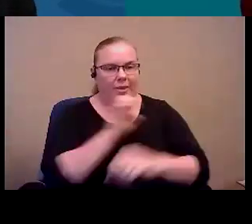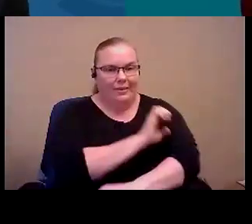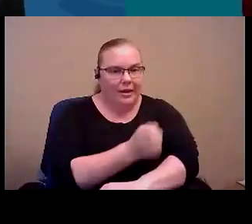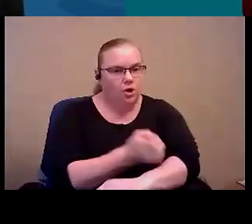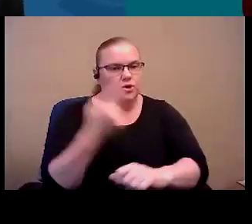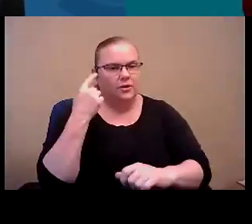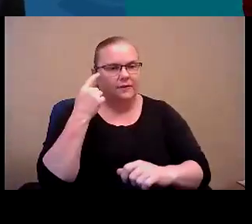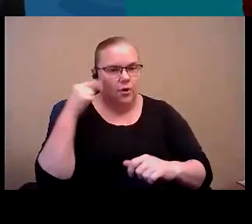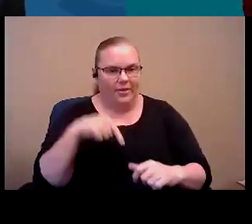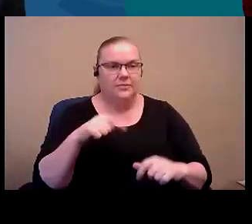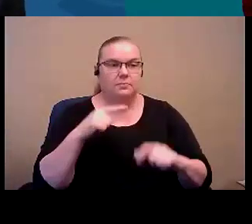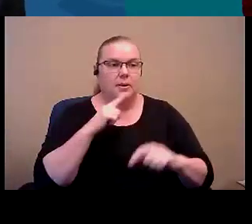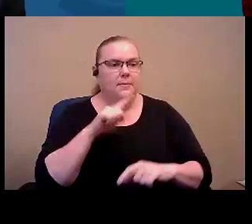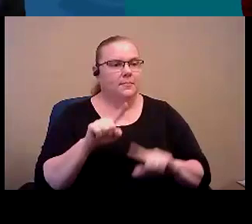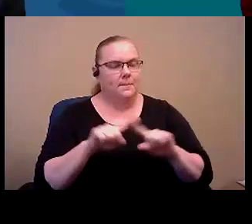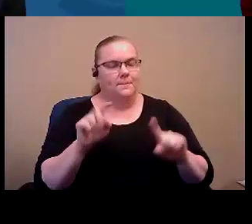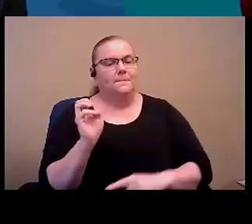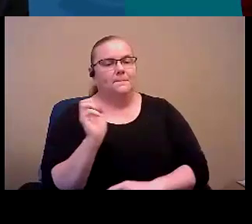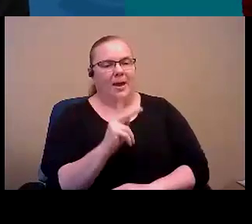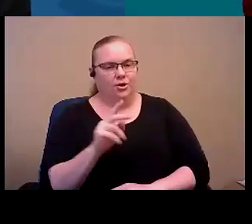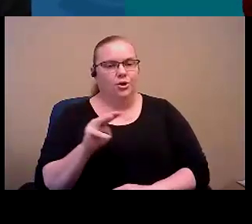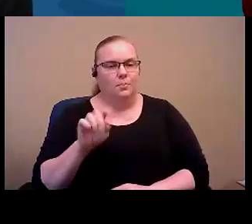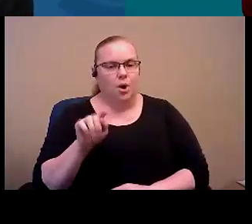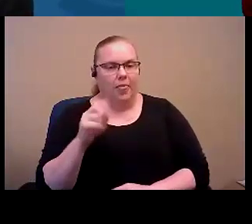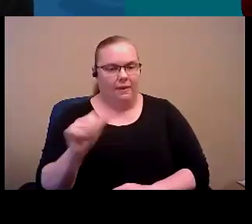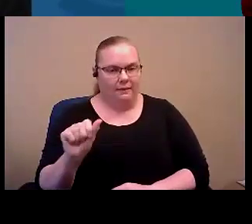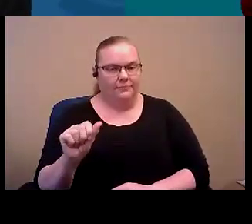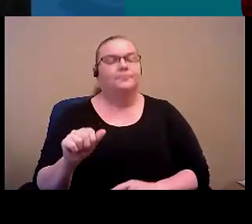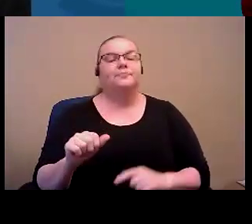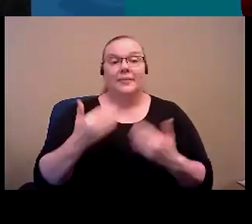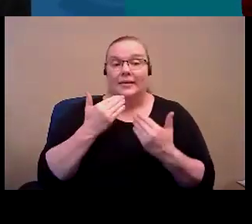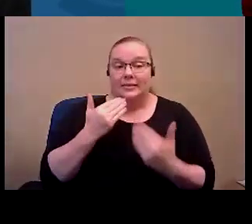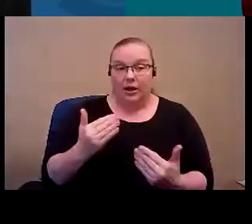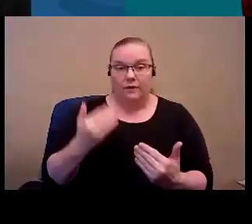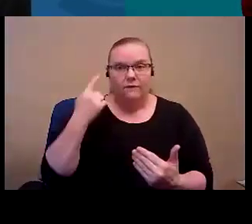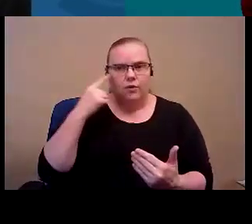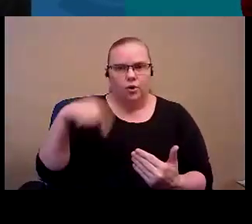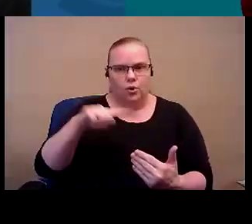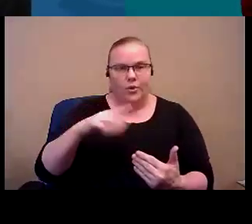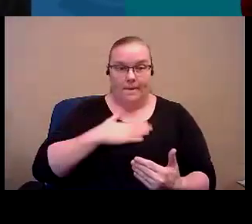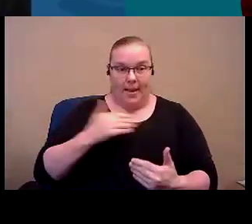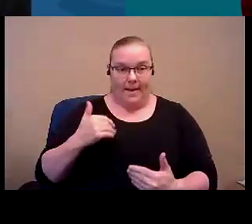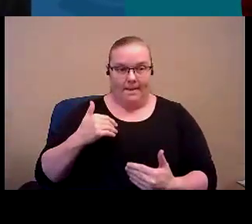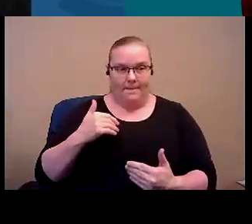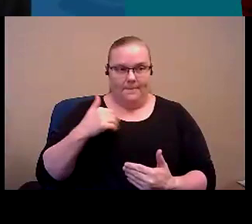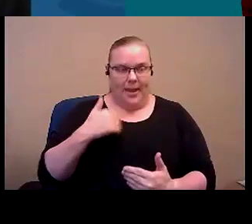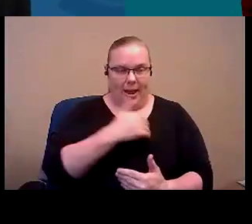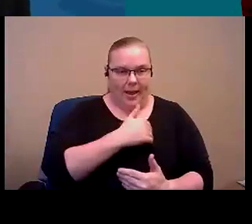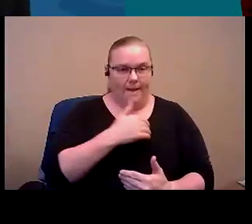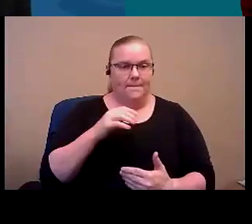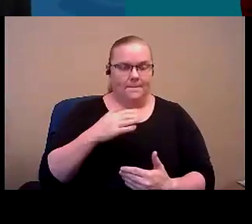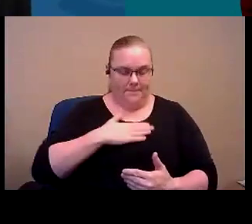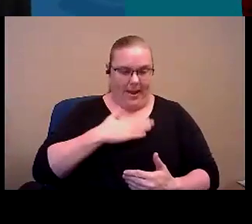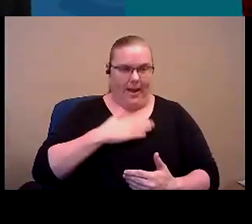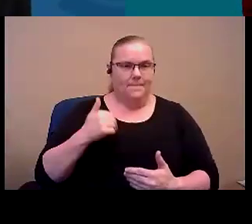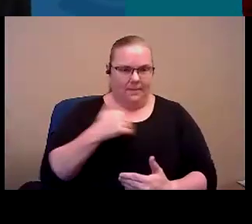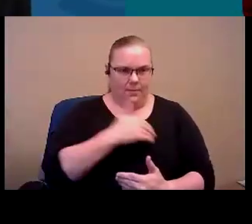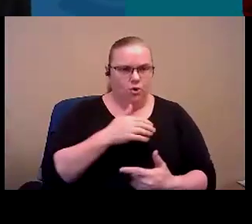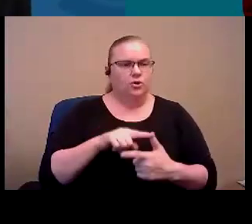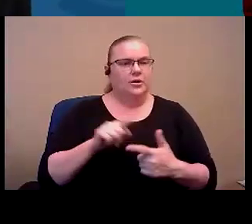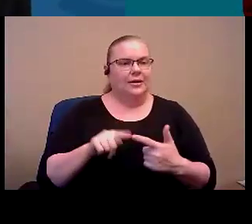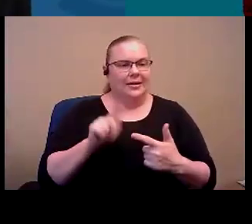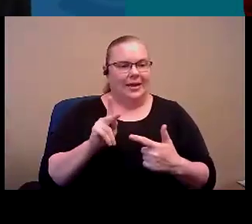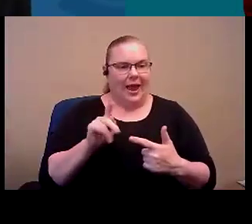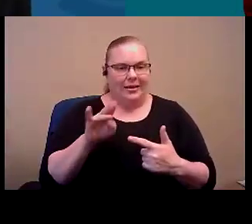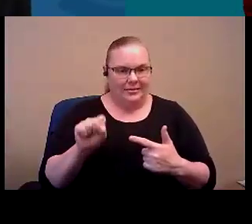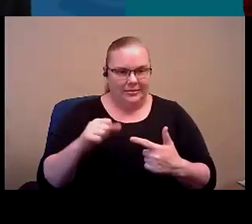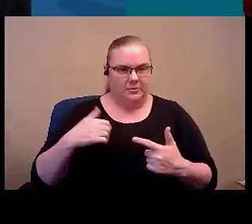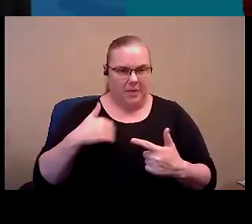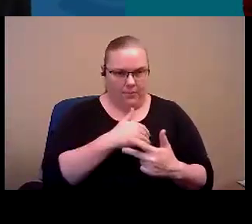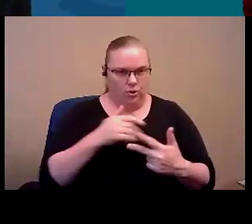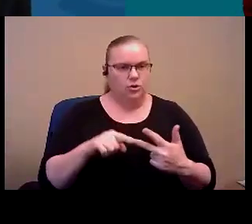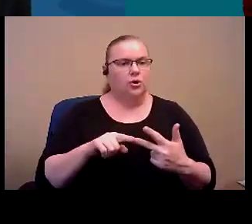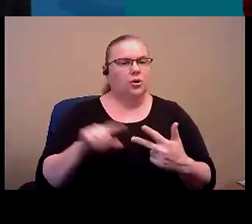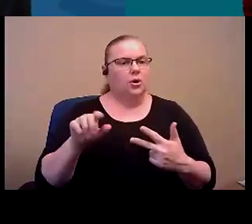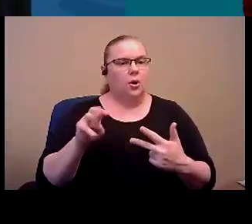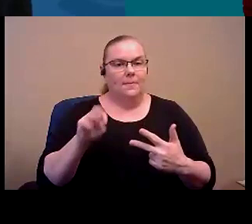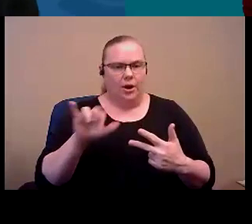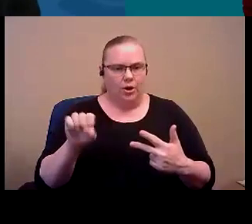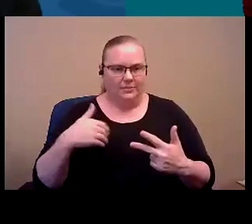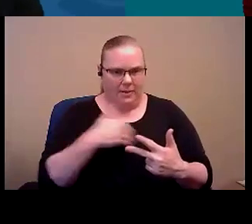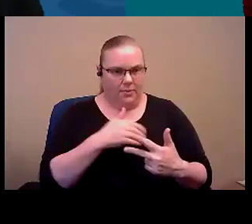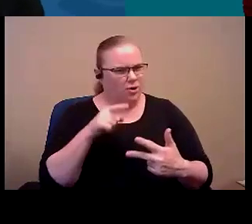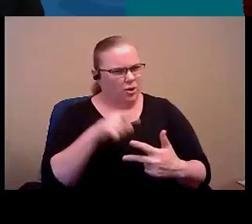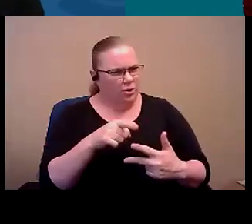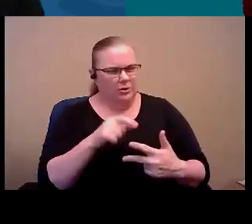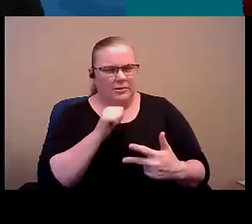Martha Roherty, ADvancing States: Thank you so much, and, Ben, for those of you, that for those that are my members, Mary's members, or Kate's members, that may not be as familiar with your association. Can you provide a little bit of an overview for us?